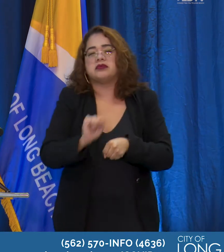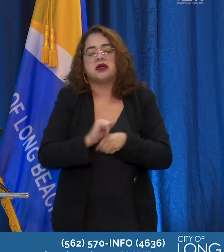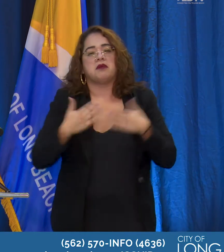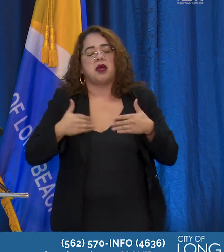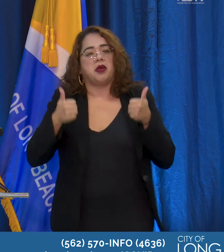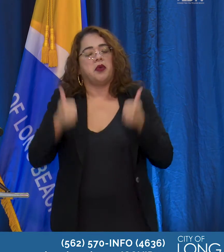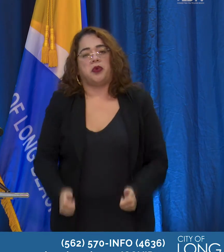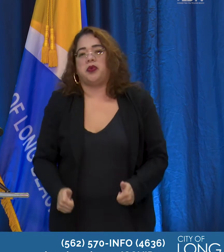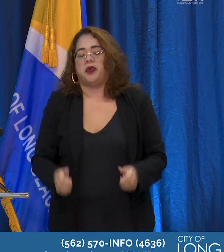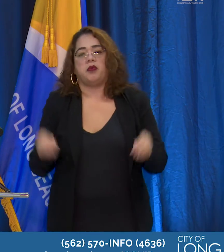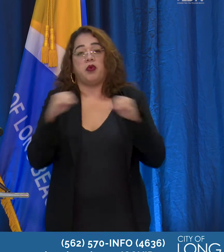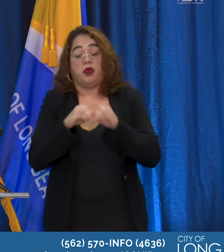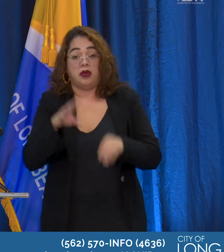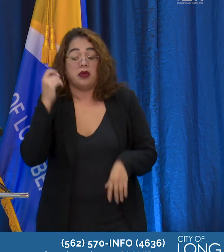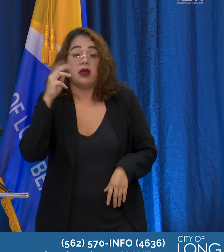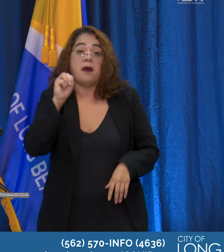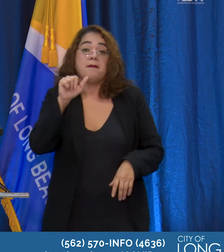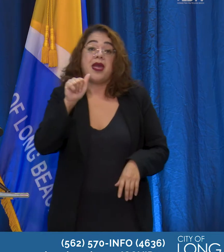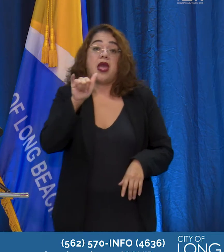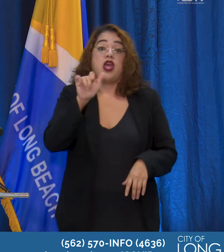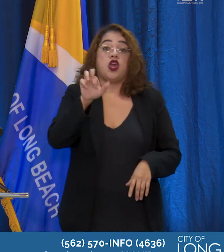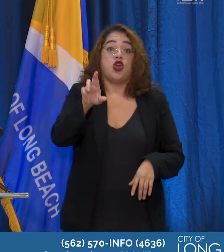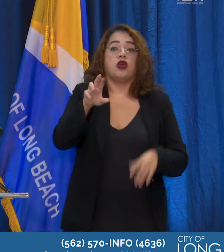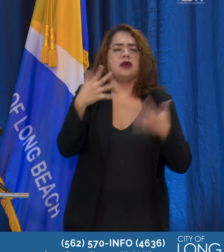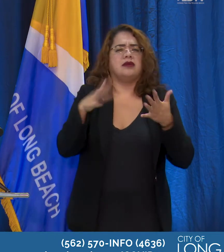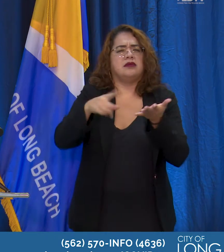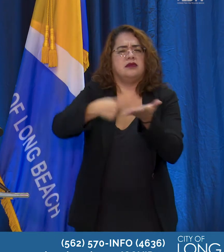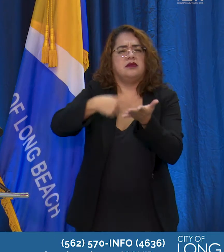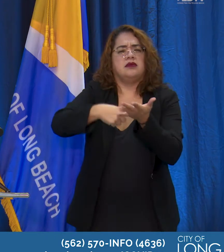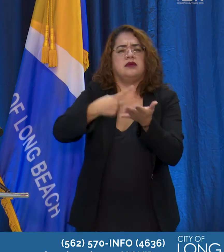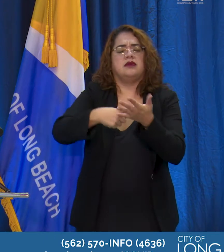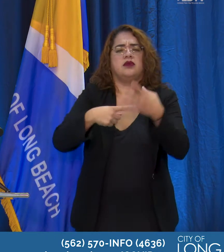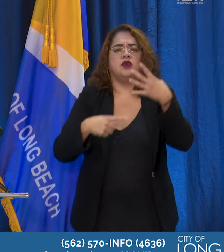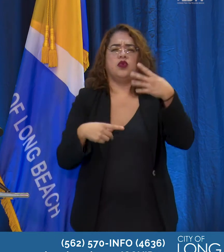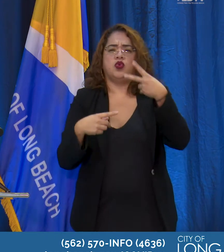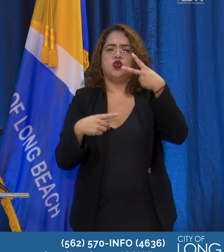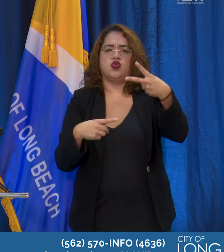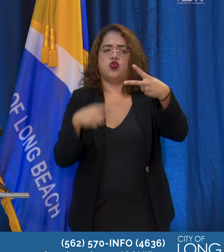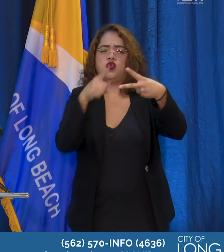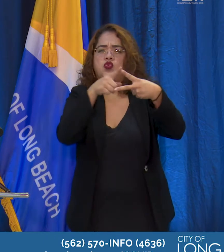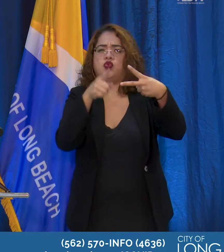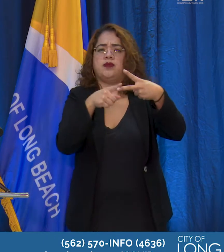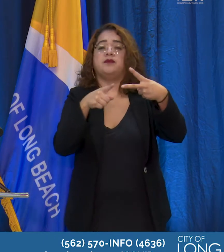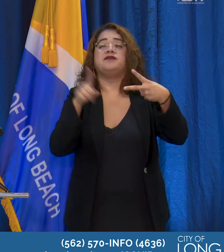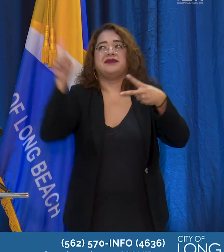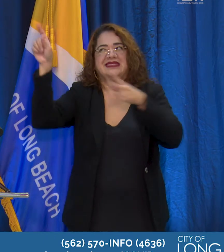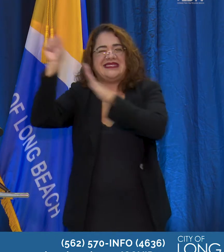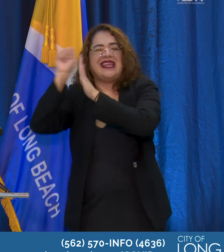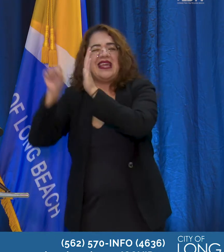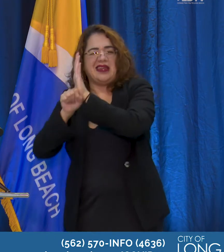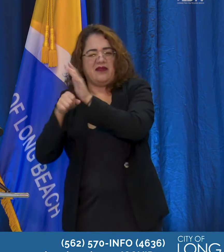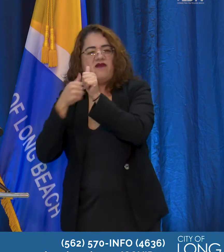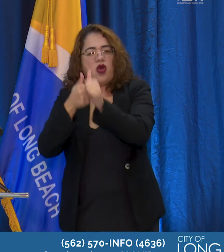As the mayor mentioned earlier, the tiered system looks at two indicators, that your, system the state uses looks at two indicators, to determine when